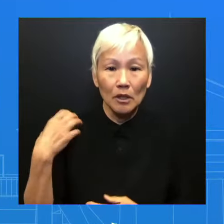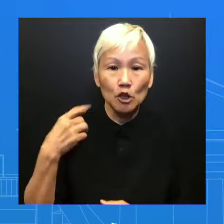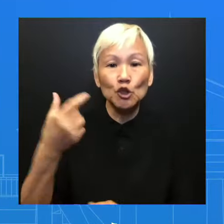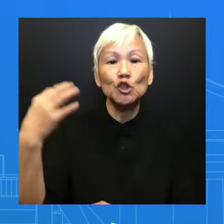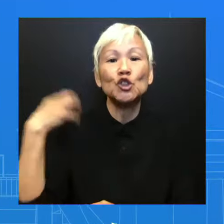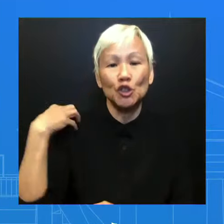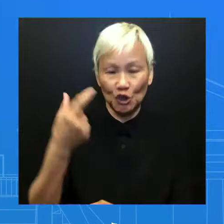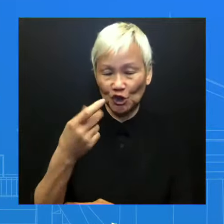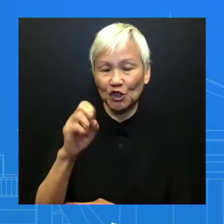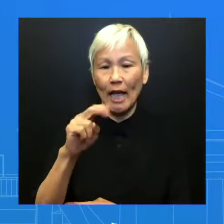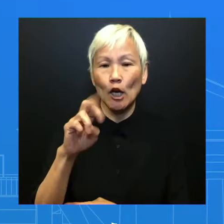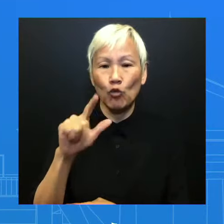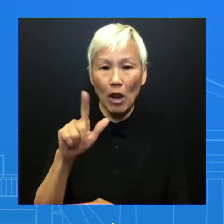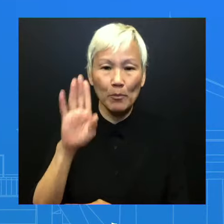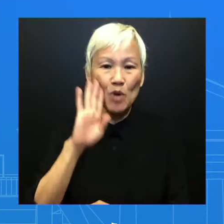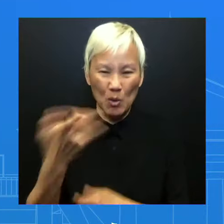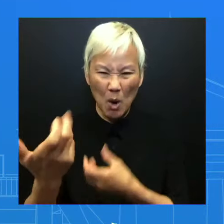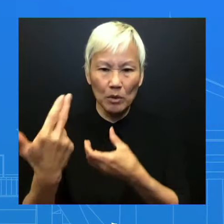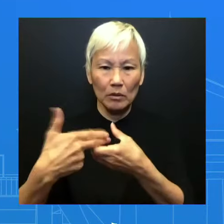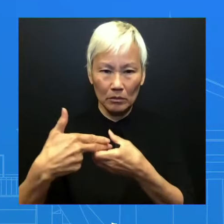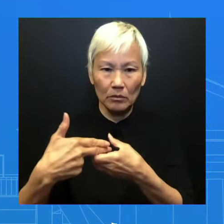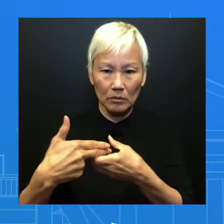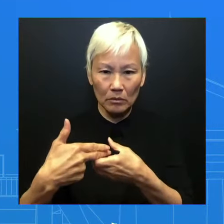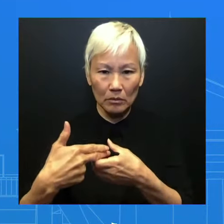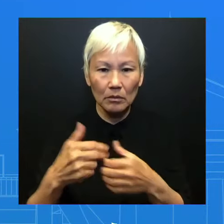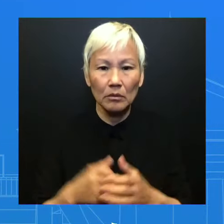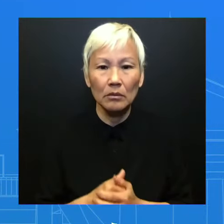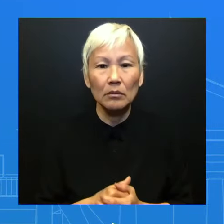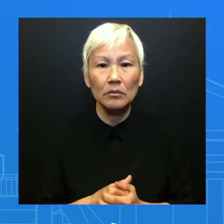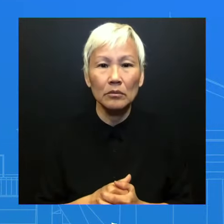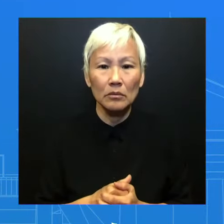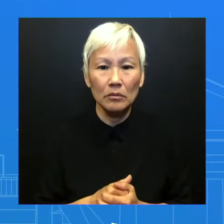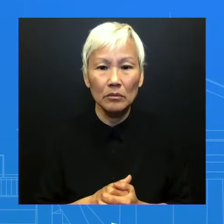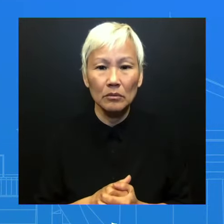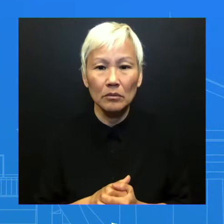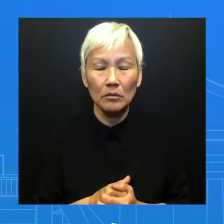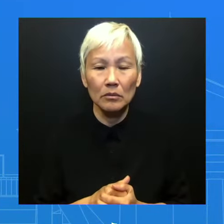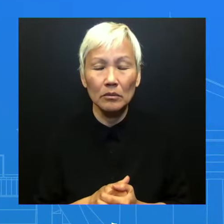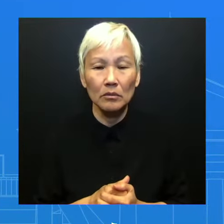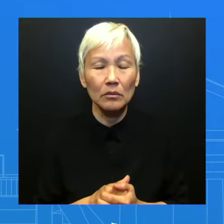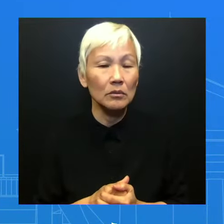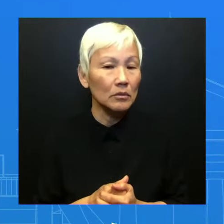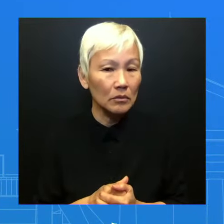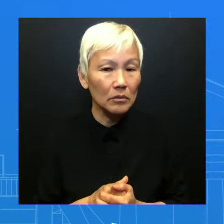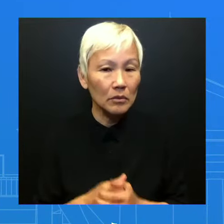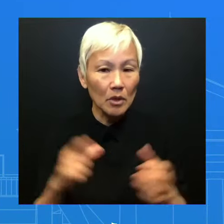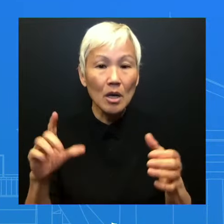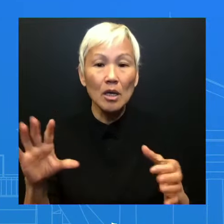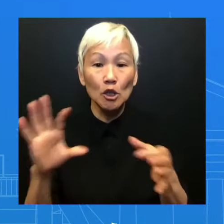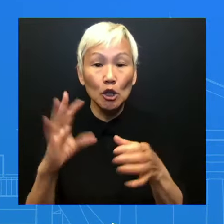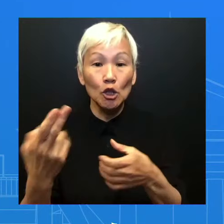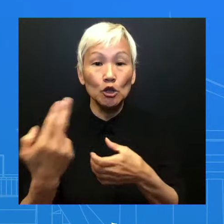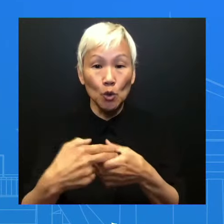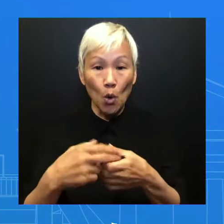he will become only the second African American to serve in this role. And he would also make history with Secretary Austin as the --